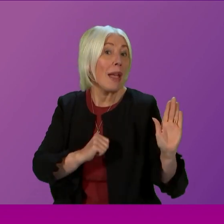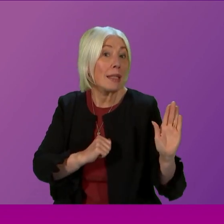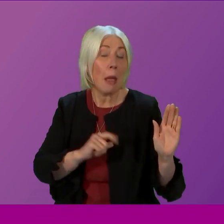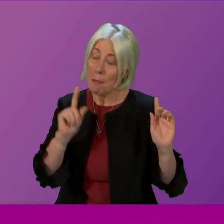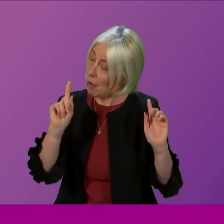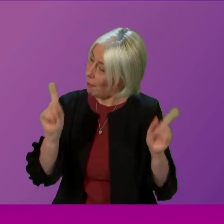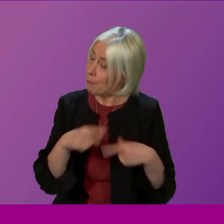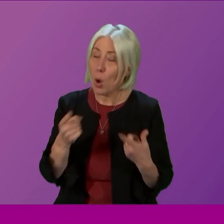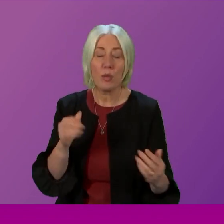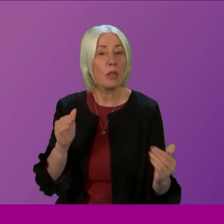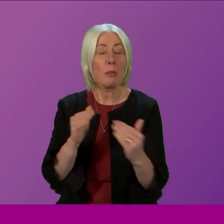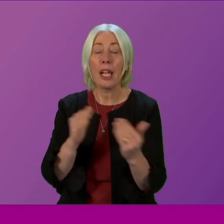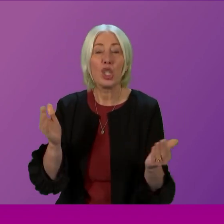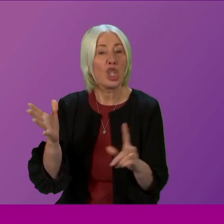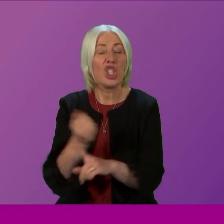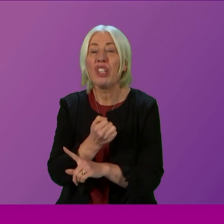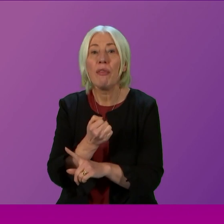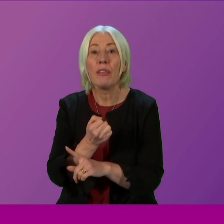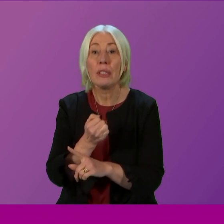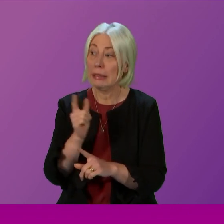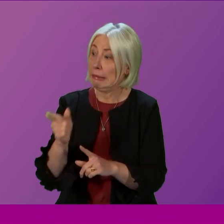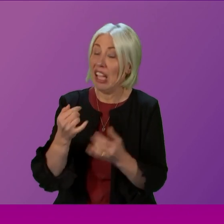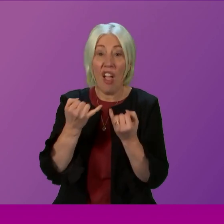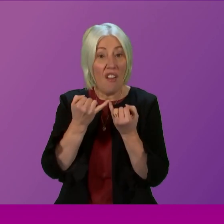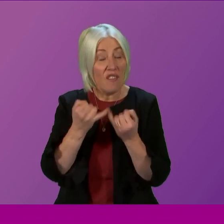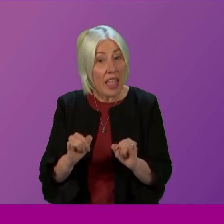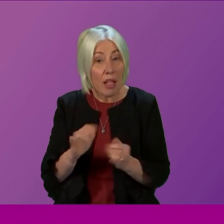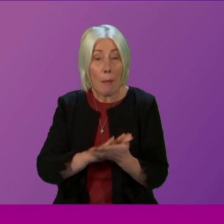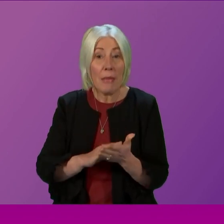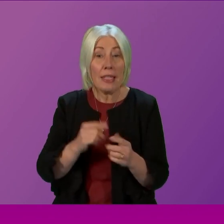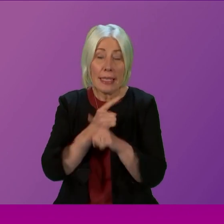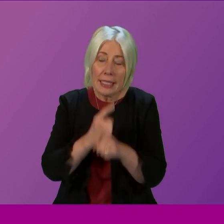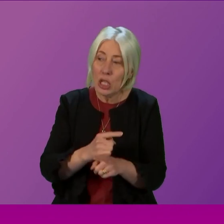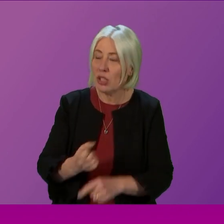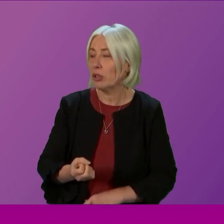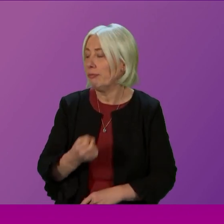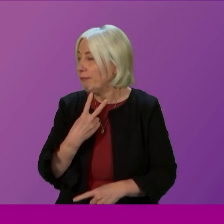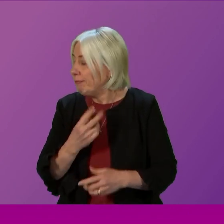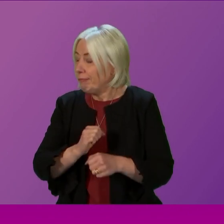not meet. Her failures have left teachers frustrated, disappointed and angry.